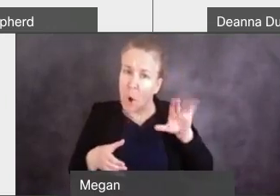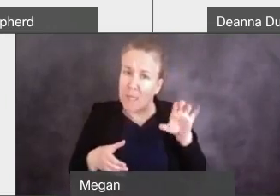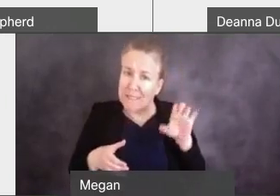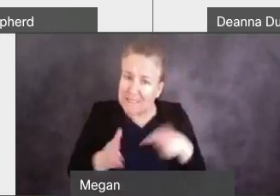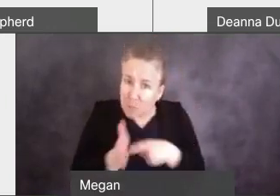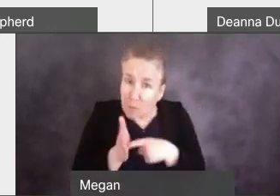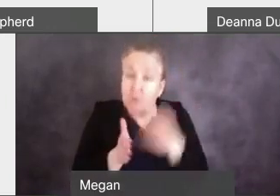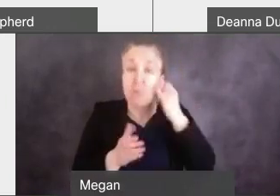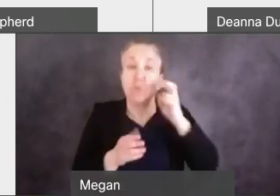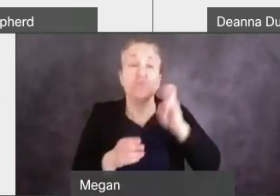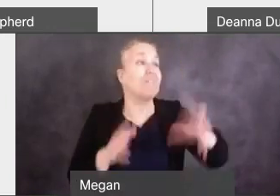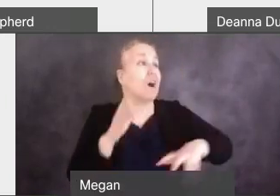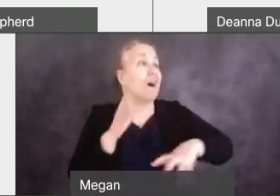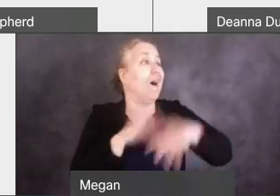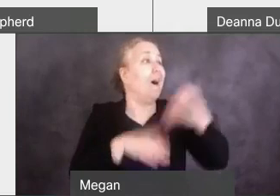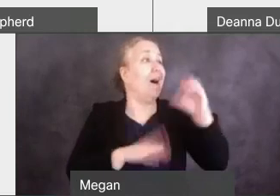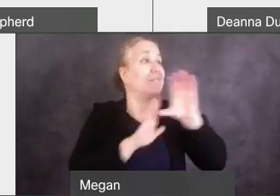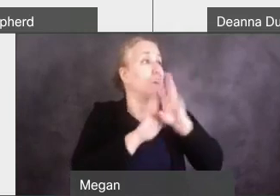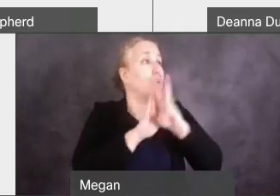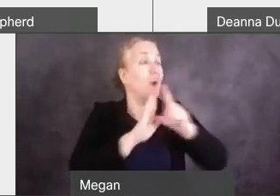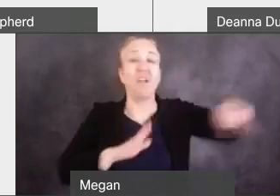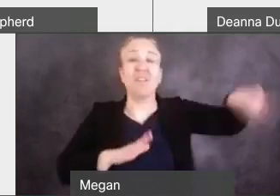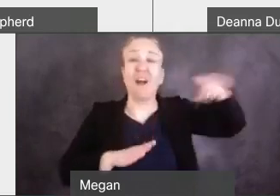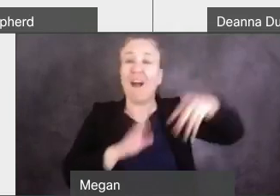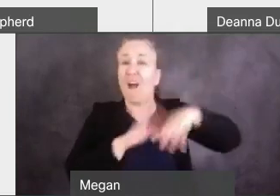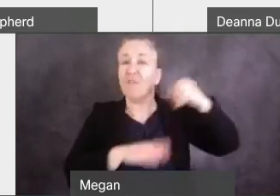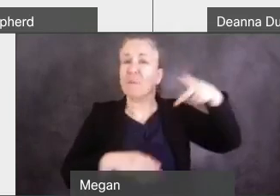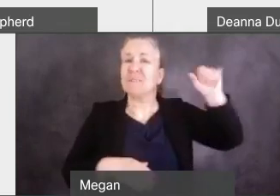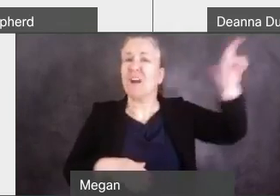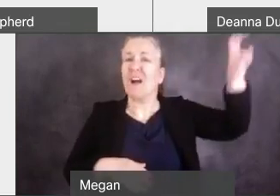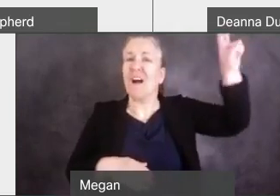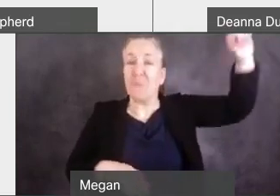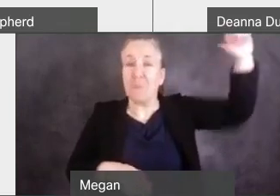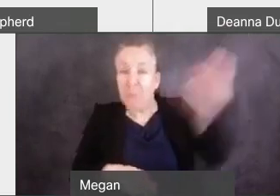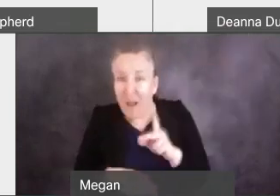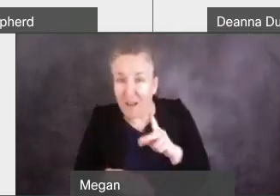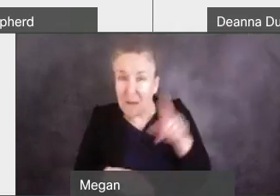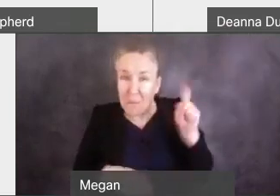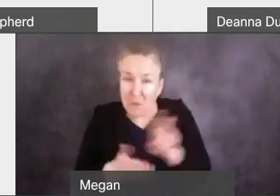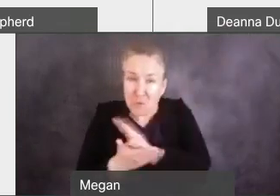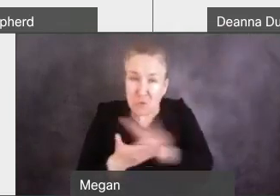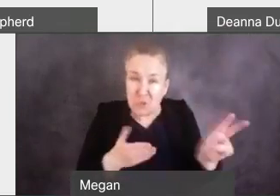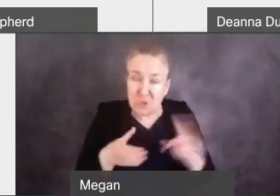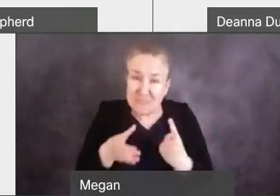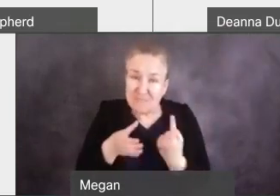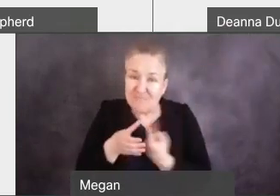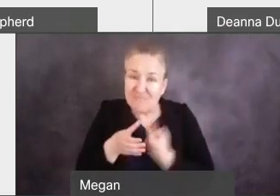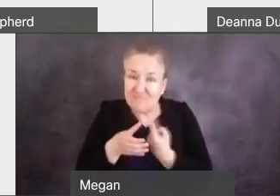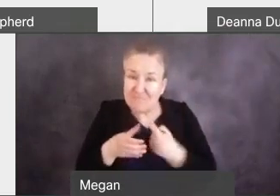outside of the Commonwealth. This question has been asked to Pennsylvania Department of Health